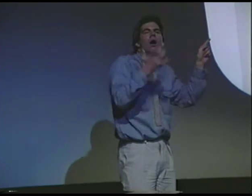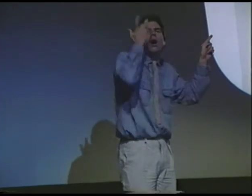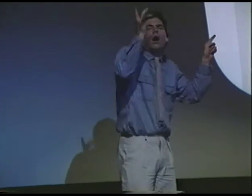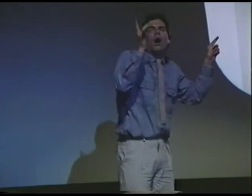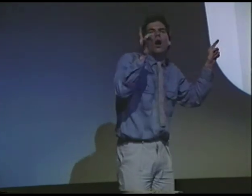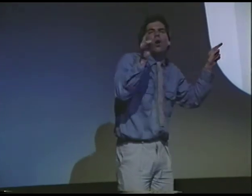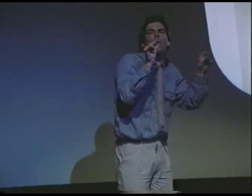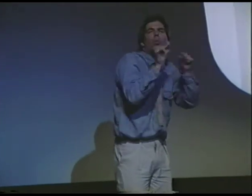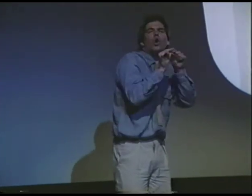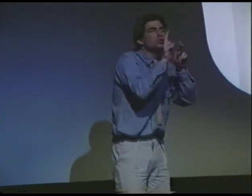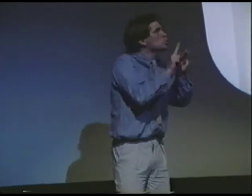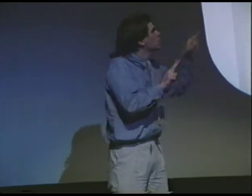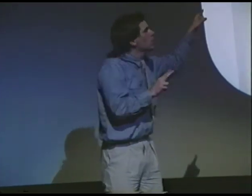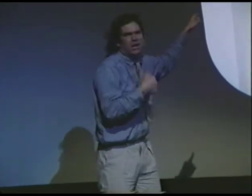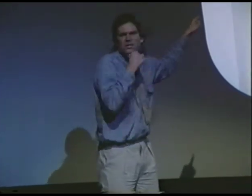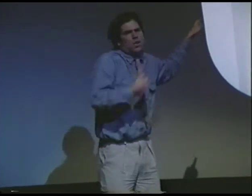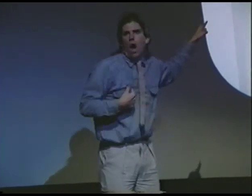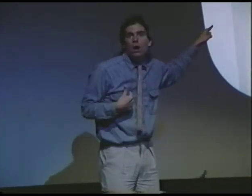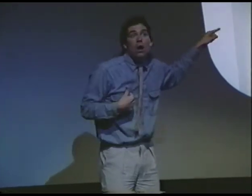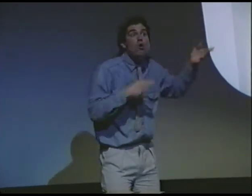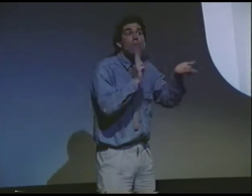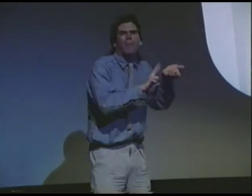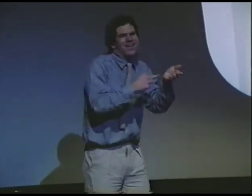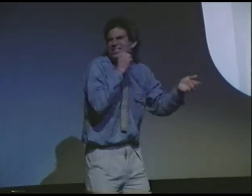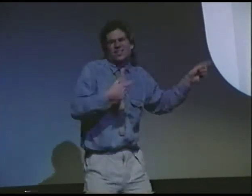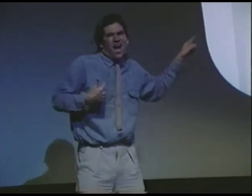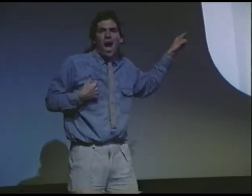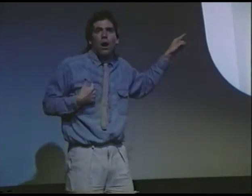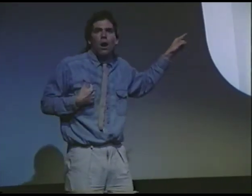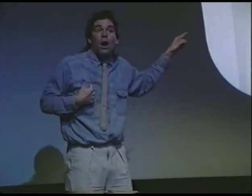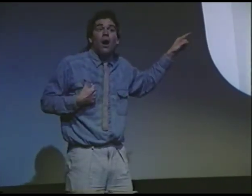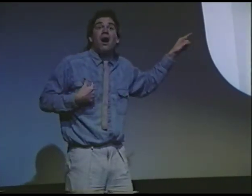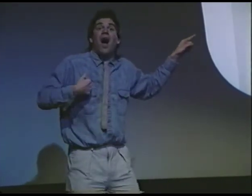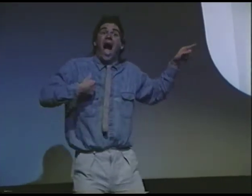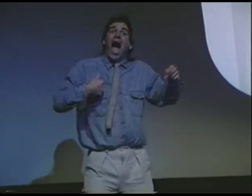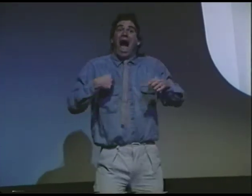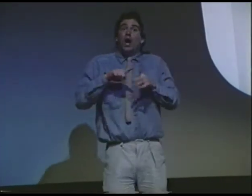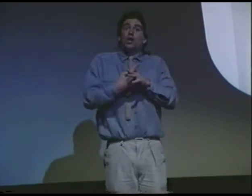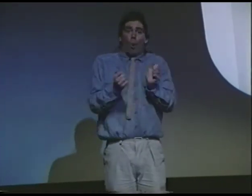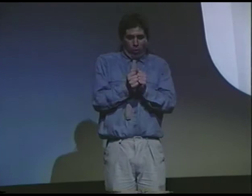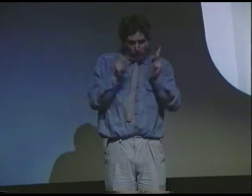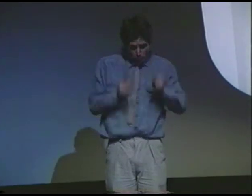but I didn't translate it word for word. I couldn't. I couldn't use the rhythm exactly.